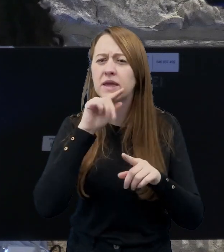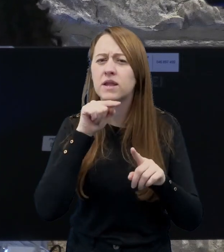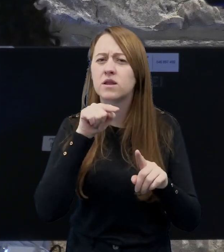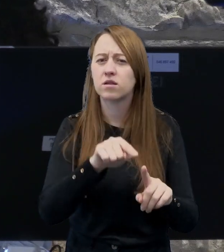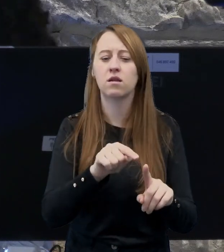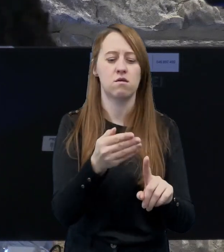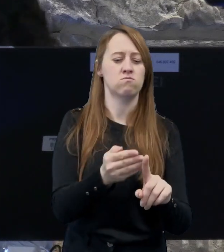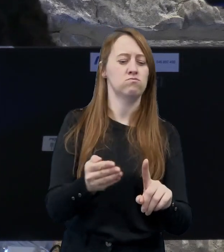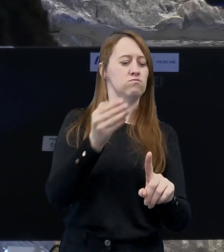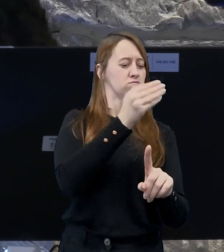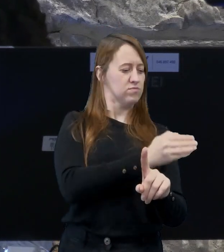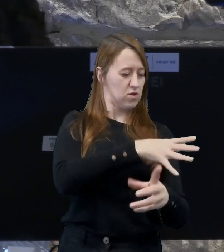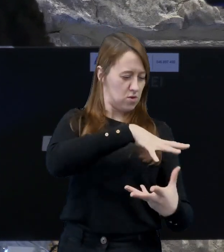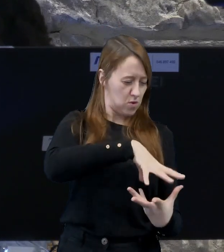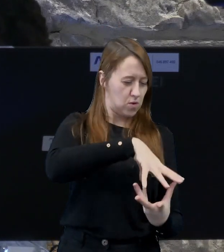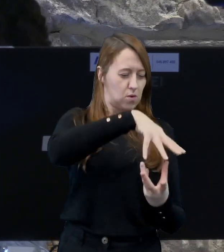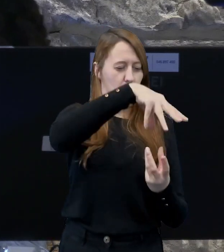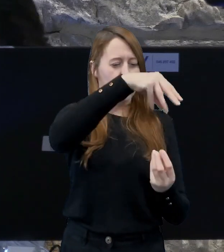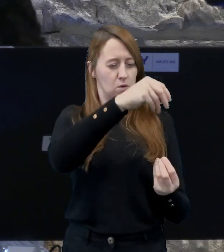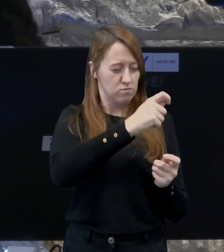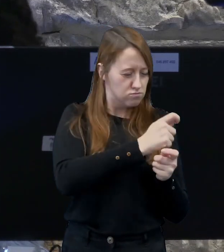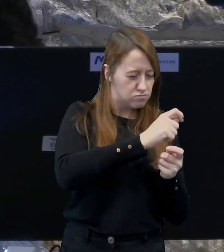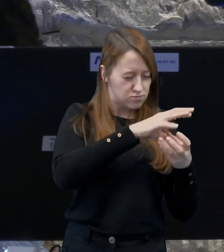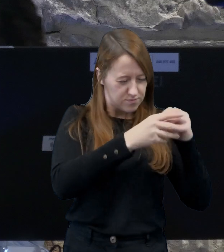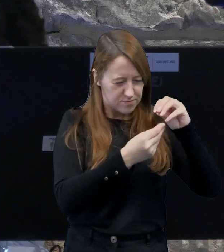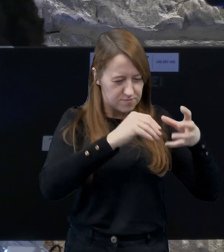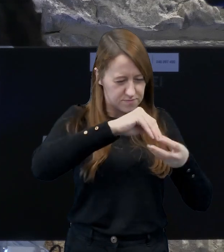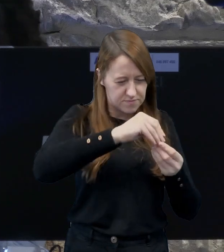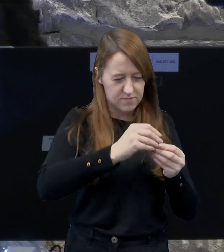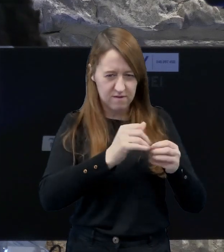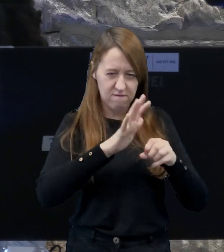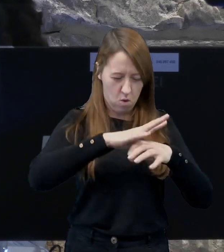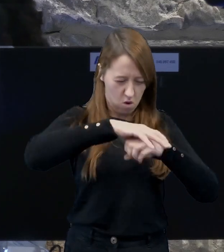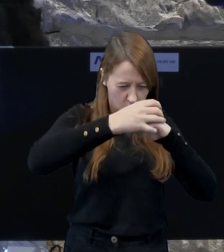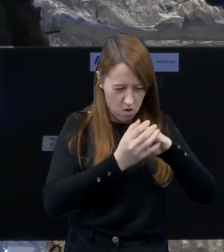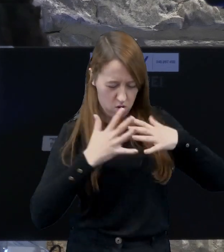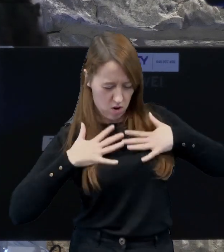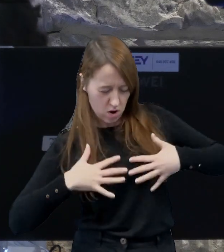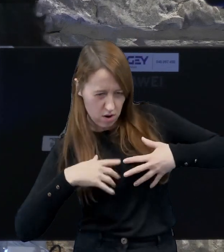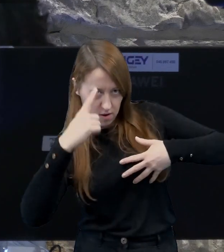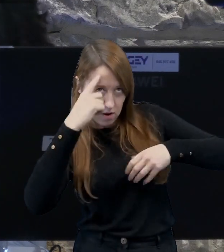A sketch model is the preliminary version which is carried out to record the forms, proportions and compositions of a projected work.